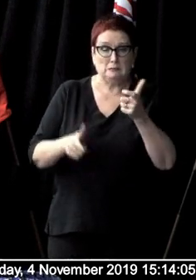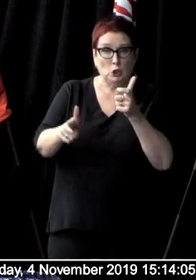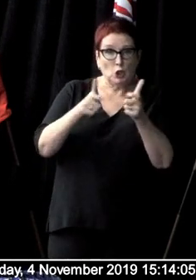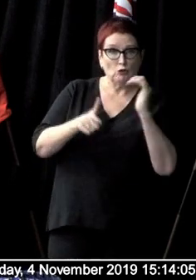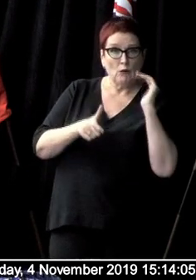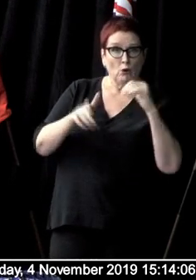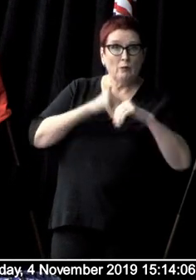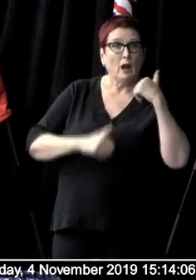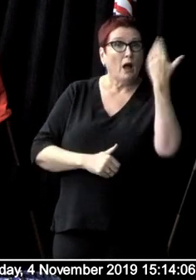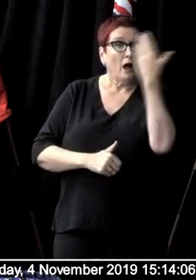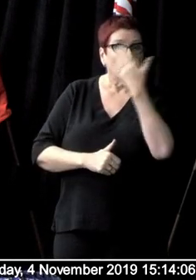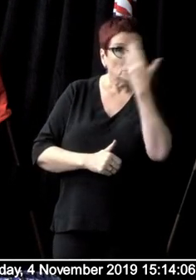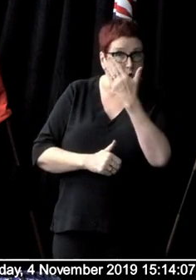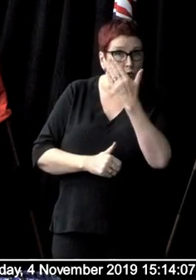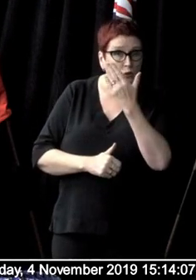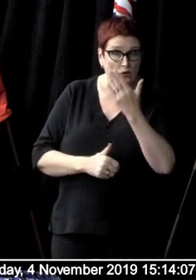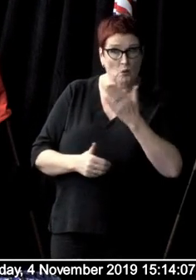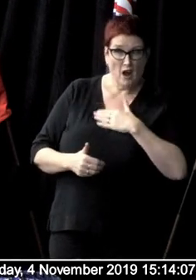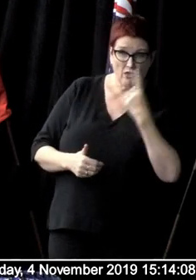were looking to send our son to.